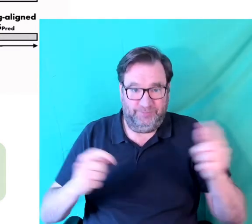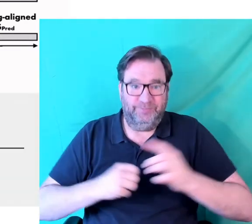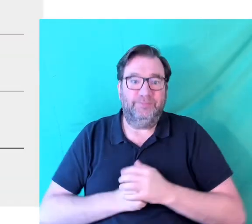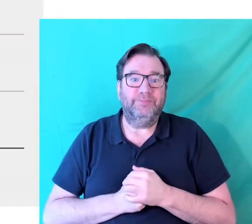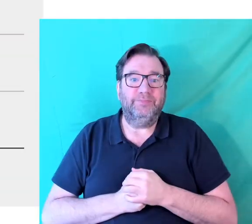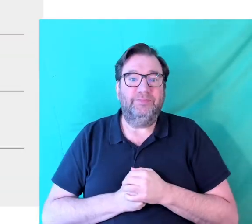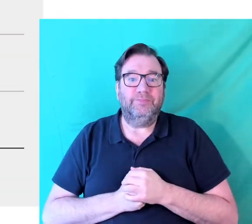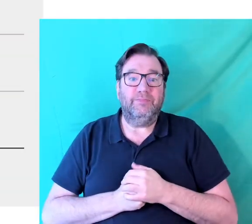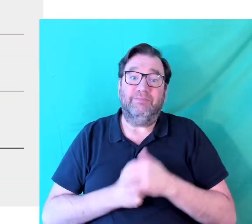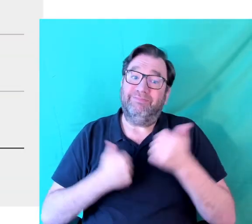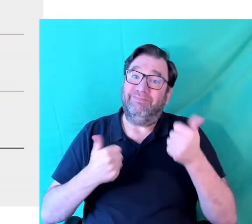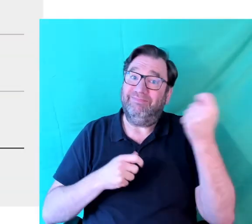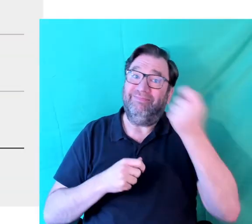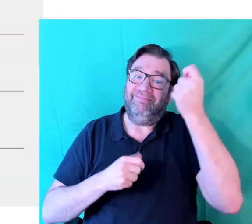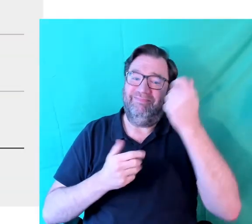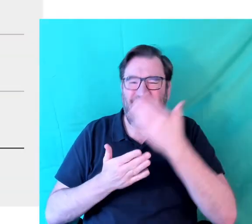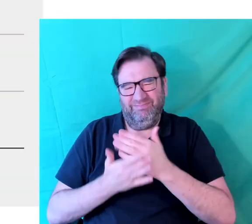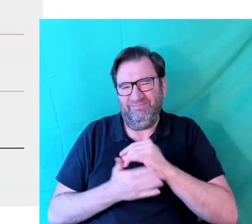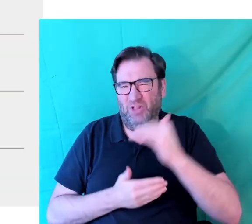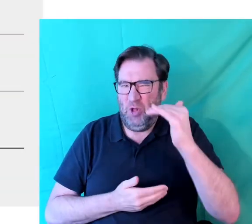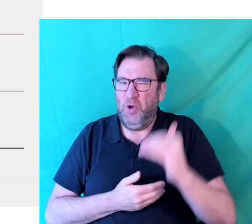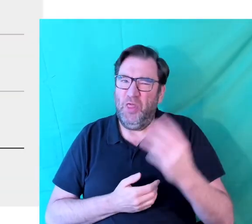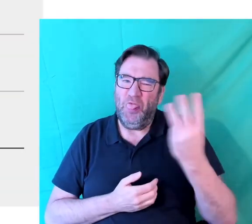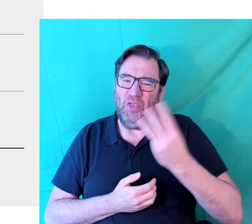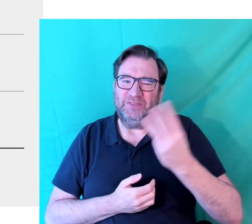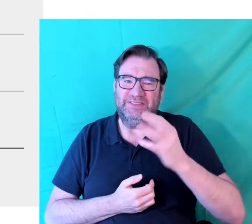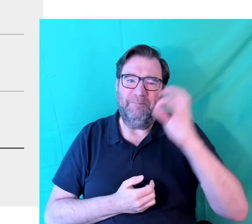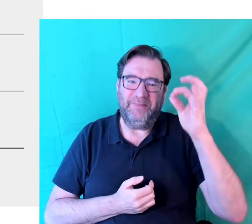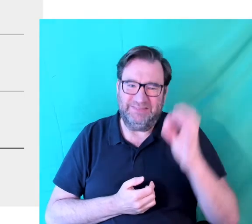The performance of audio-aligned subtitles is low, at around 13%.